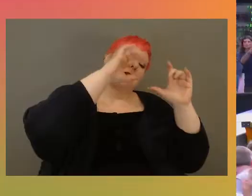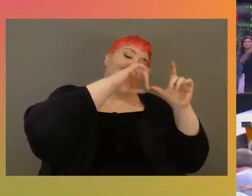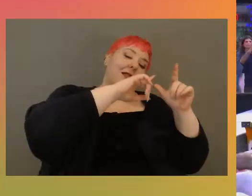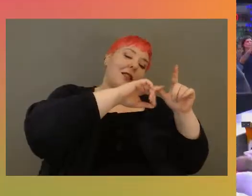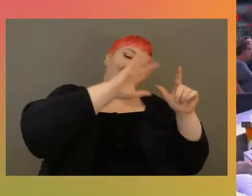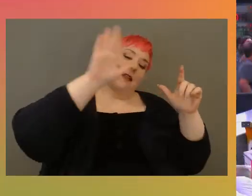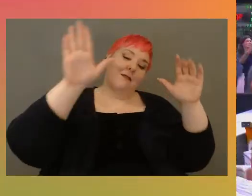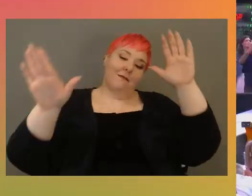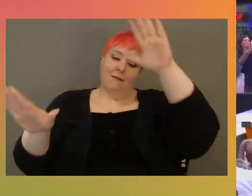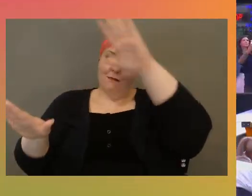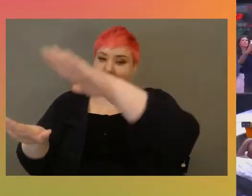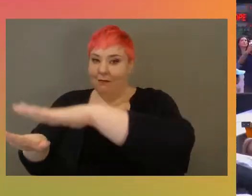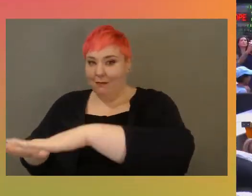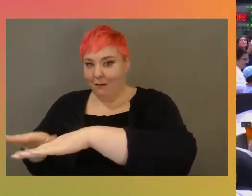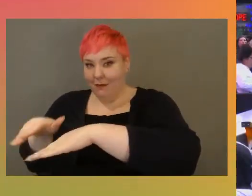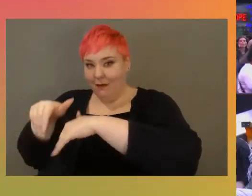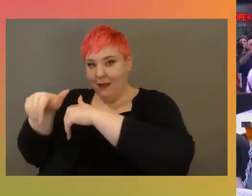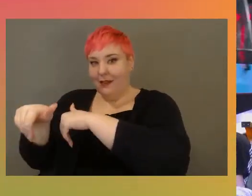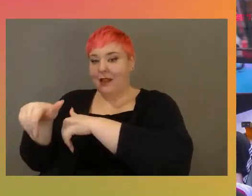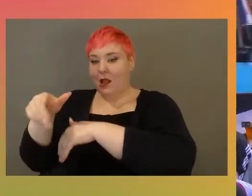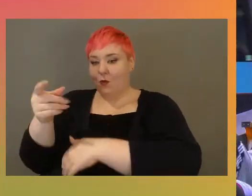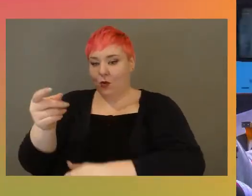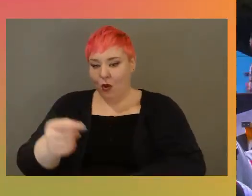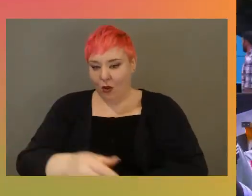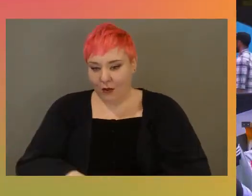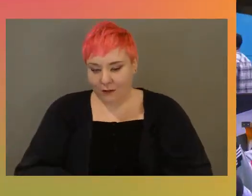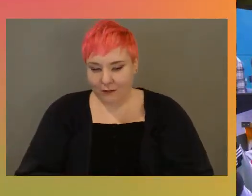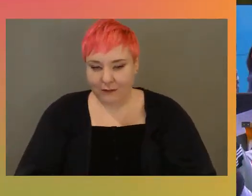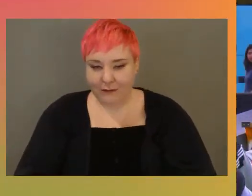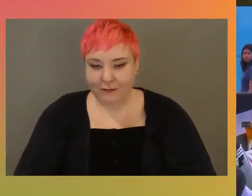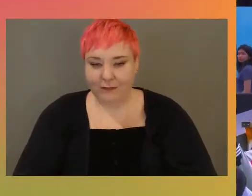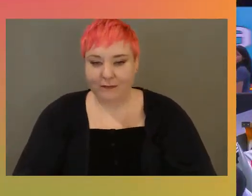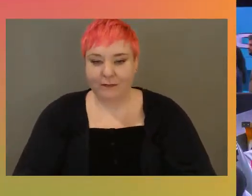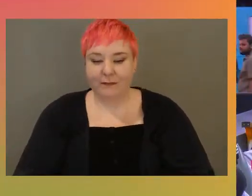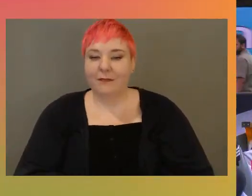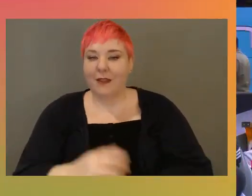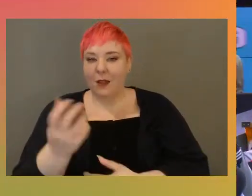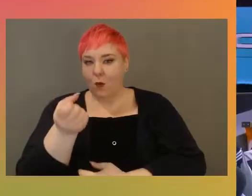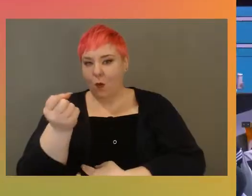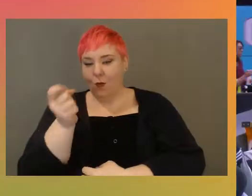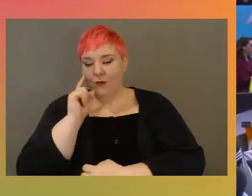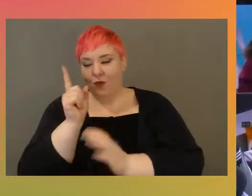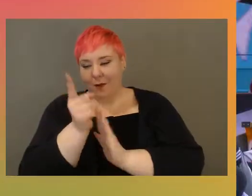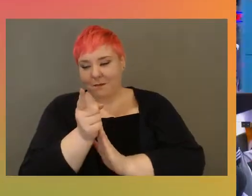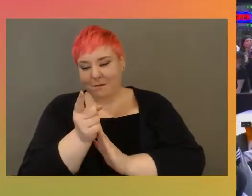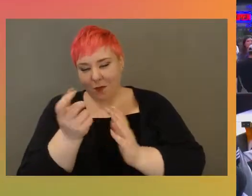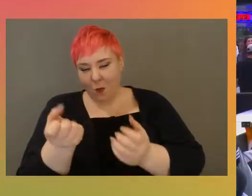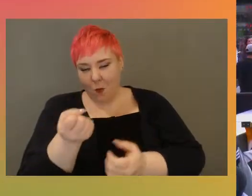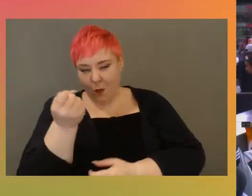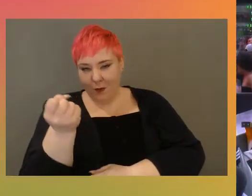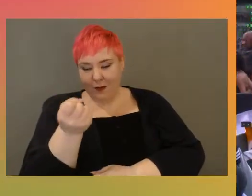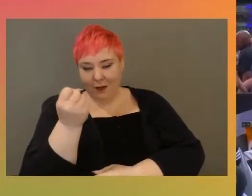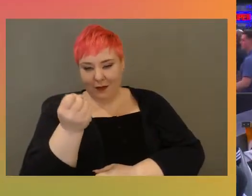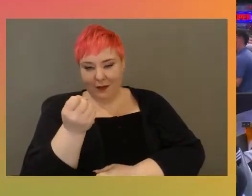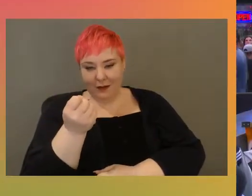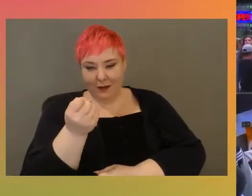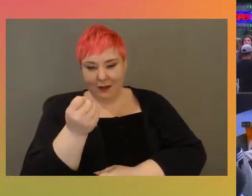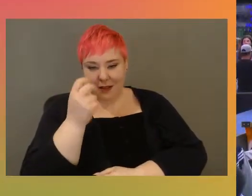TURN THE HEAD OF THE CHEST.